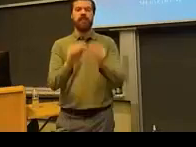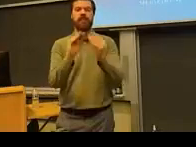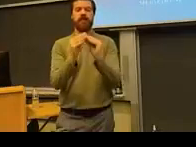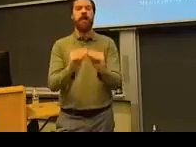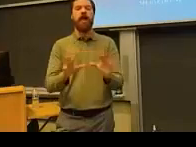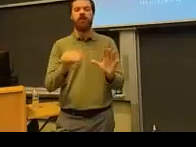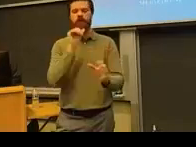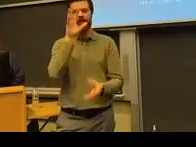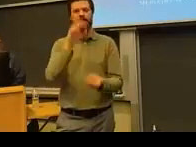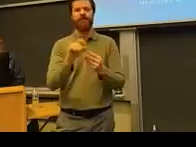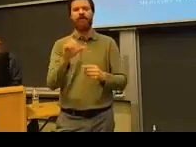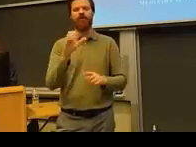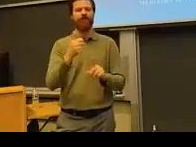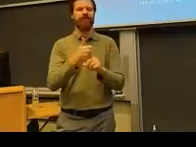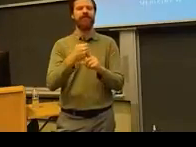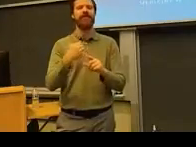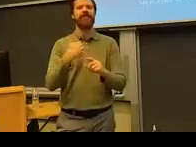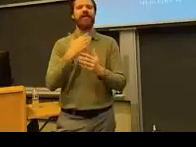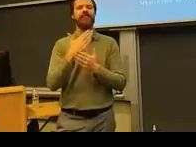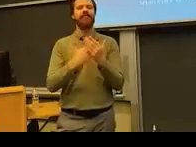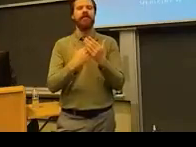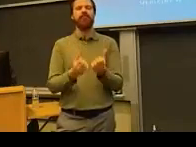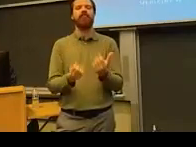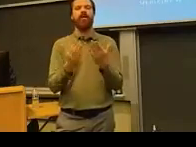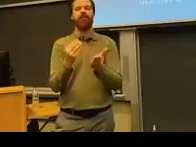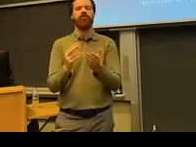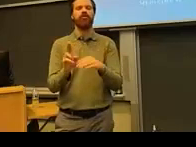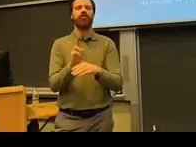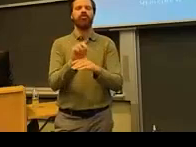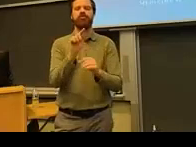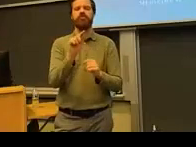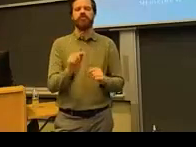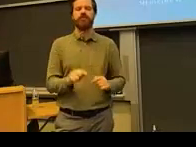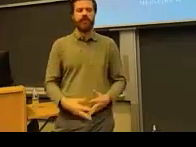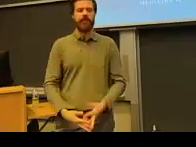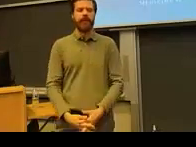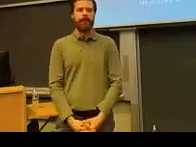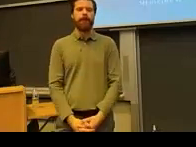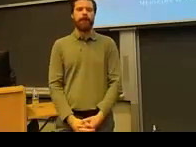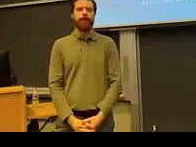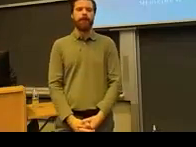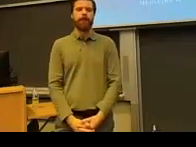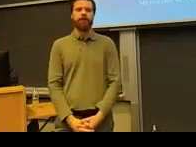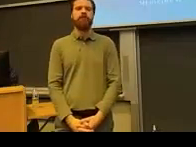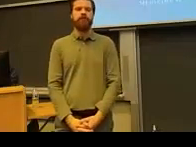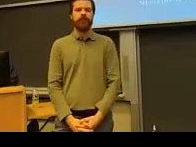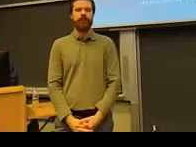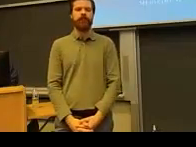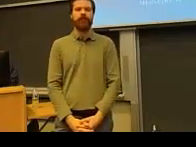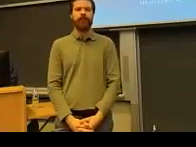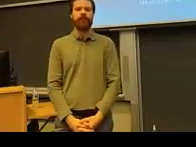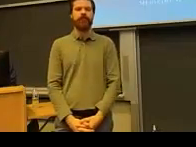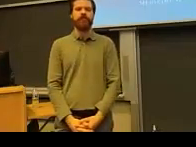100 because of the the multiplicity of substances used uh and medication efforts I think we did